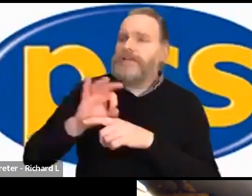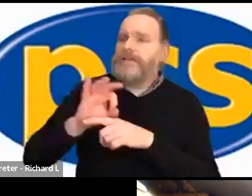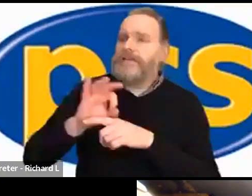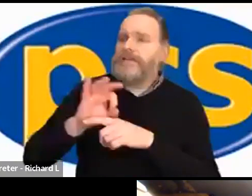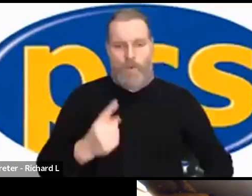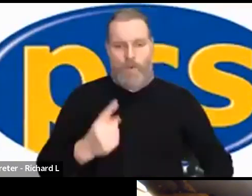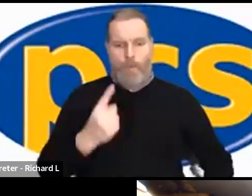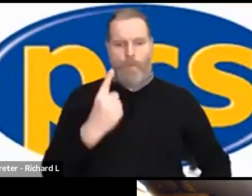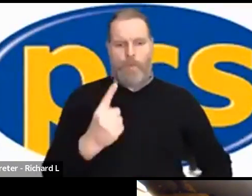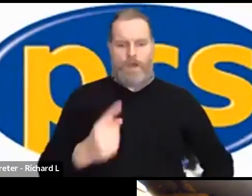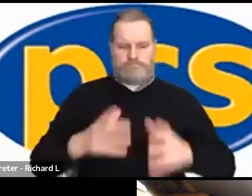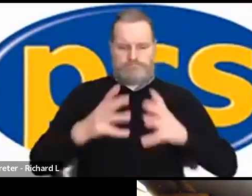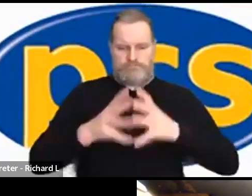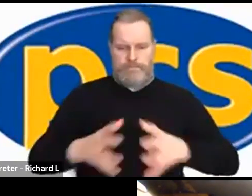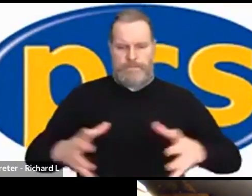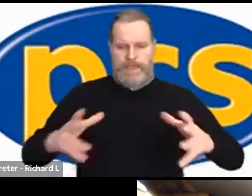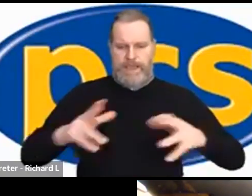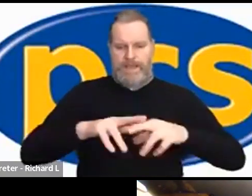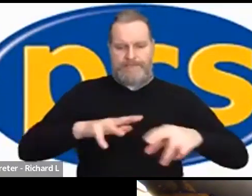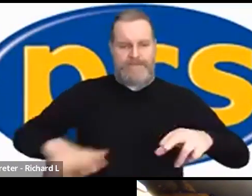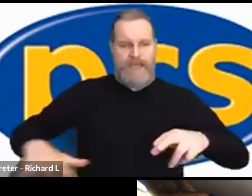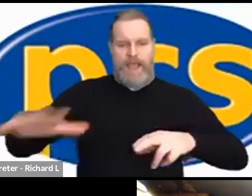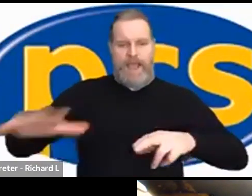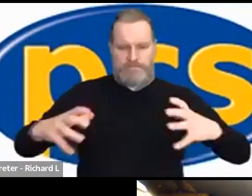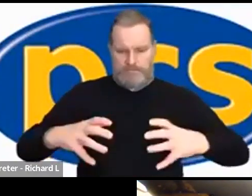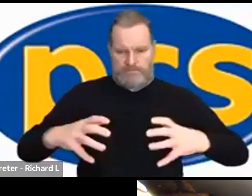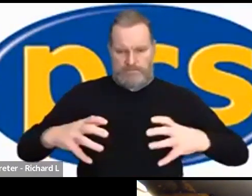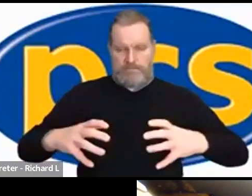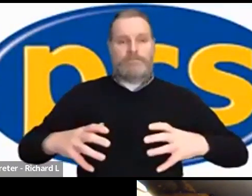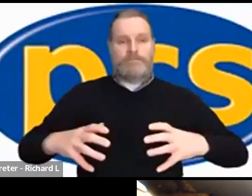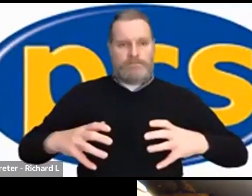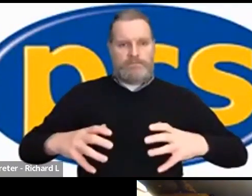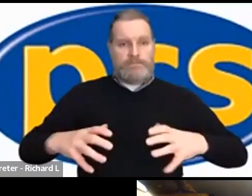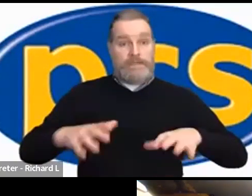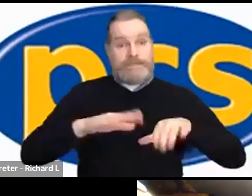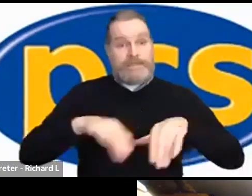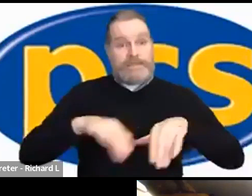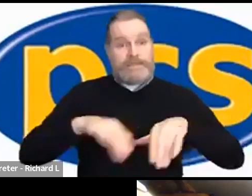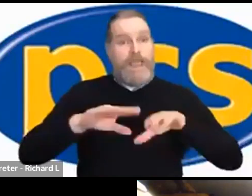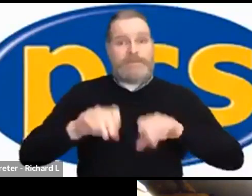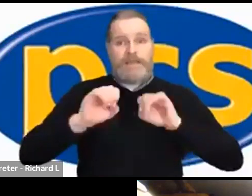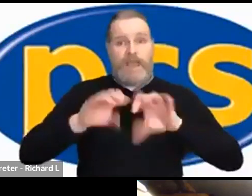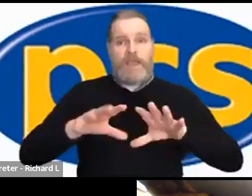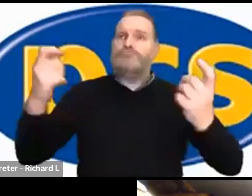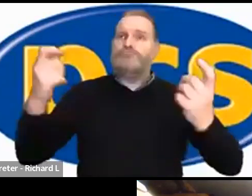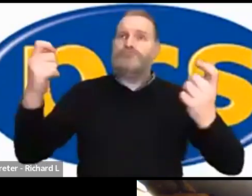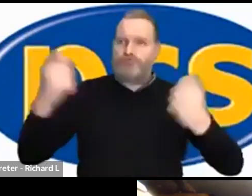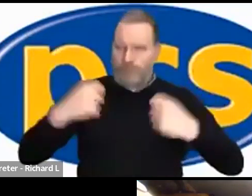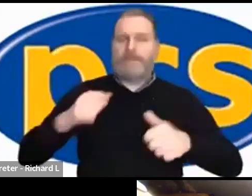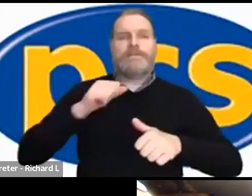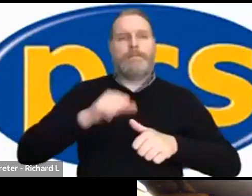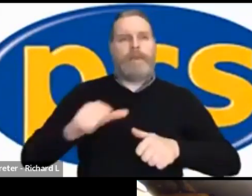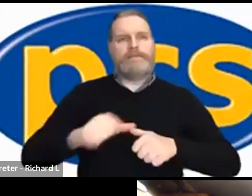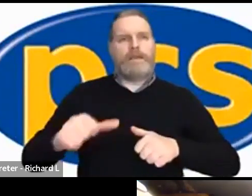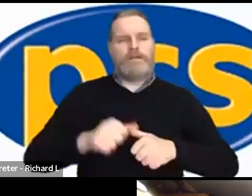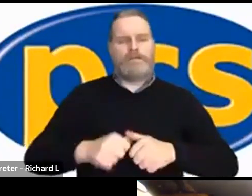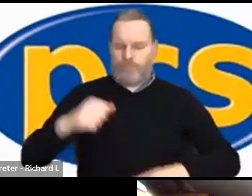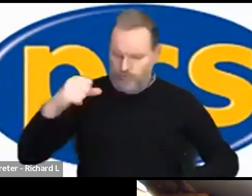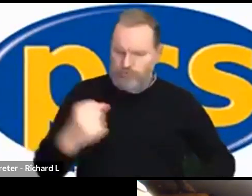in a job center in Liverpool. One One Union, one set. One union, one set of people union, one set of people saying, We deserve to be treated better, better, and I think better, and I think I'll give everyone a lift. So hope as